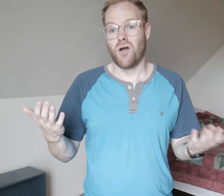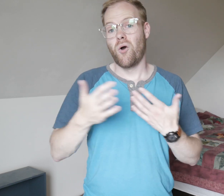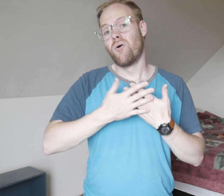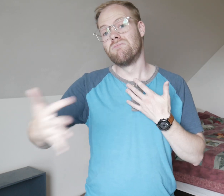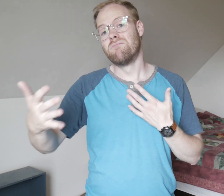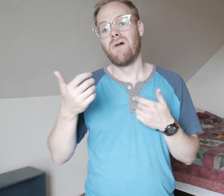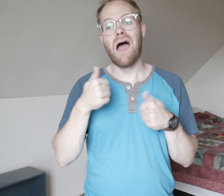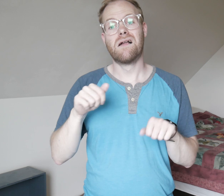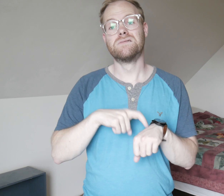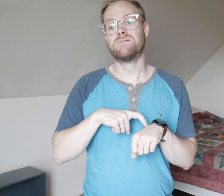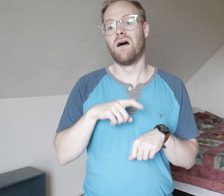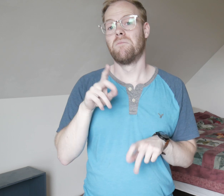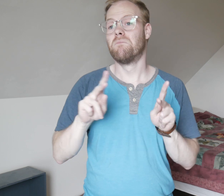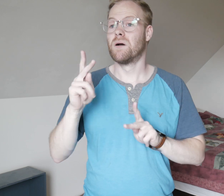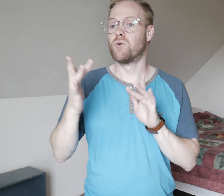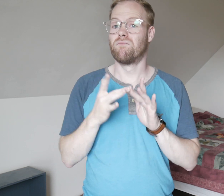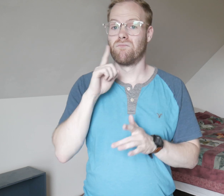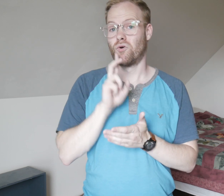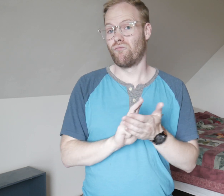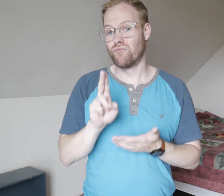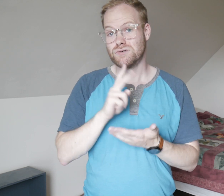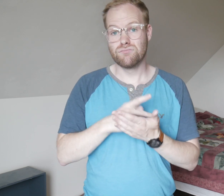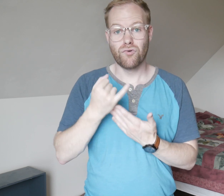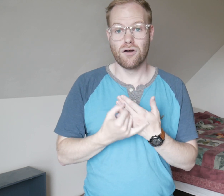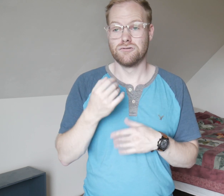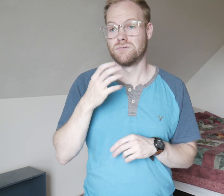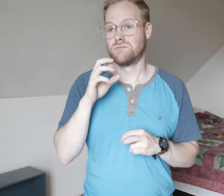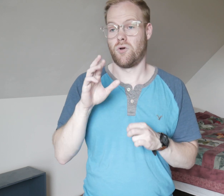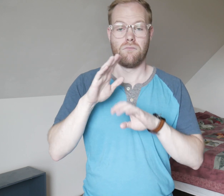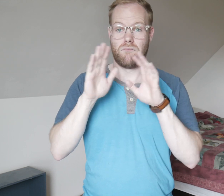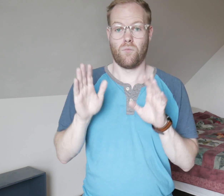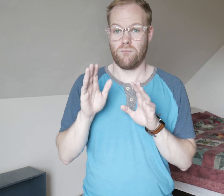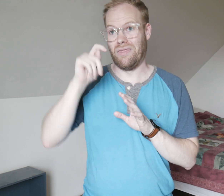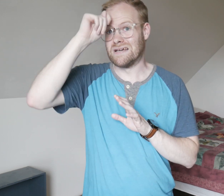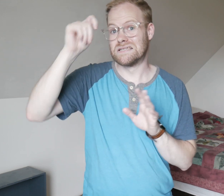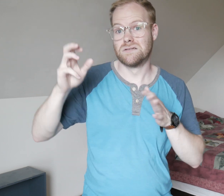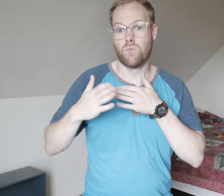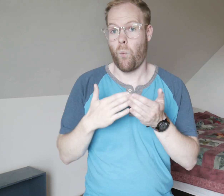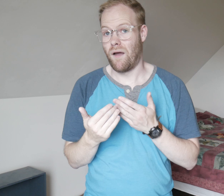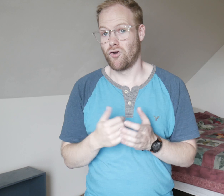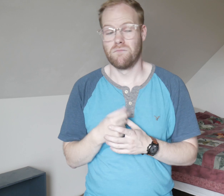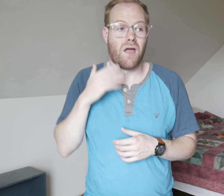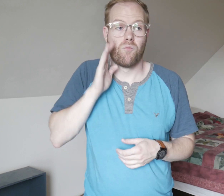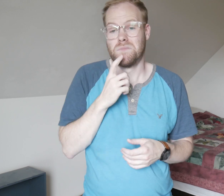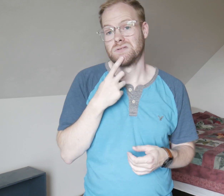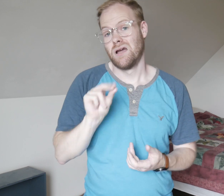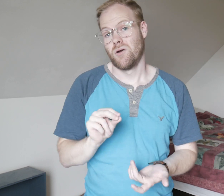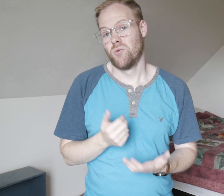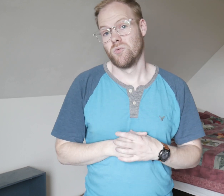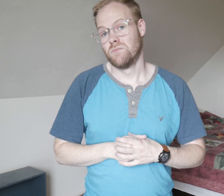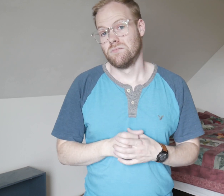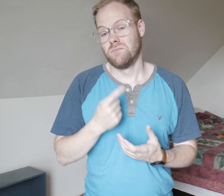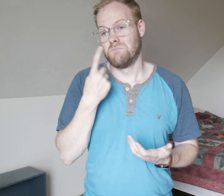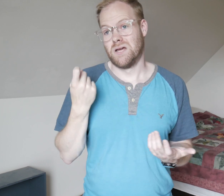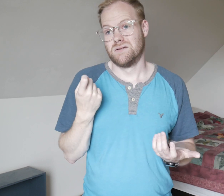So from now on, any time people contact me for a university project or thesis or whatever, I will be saying no. Because...